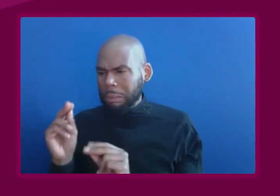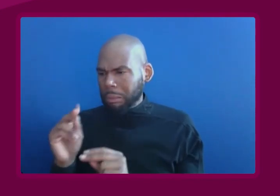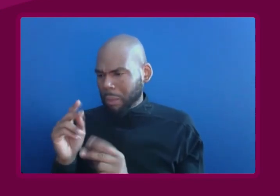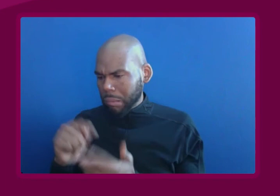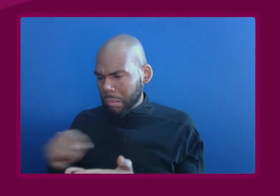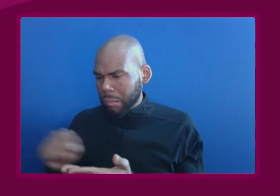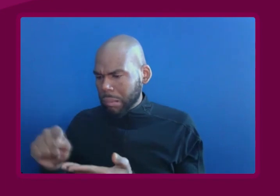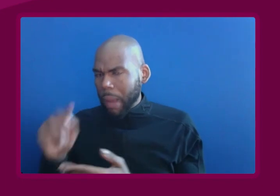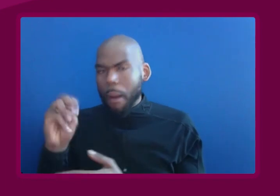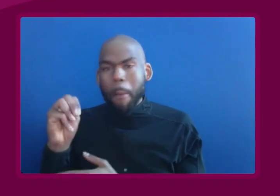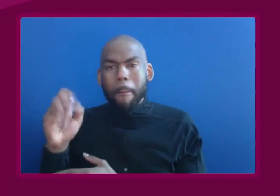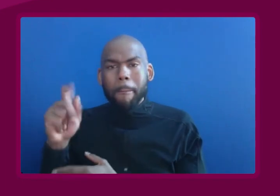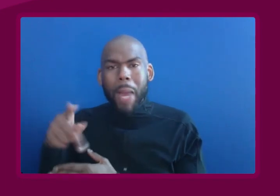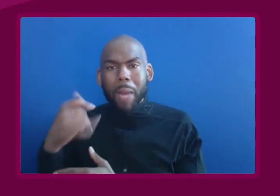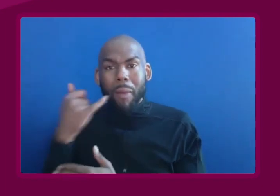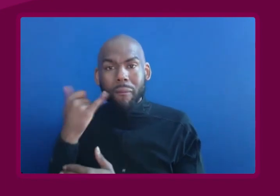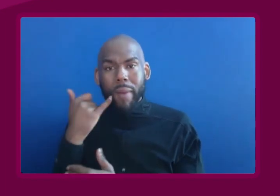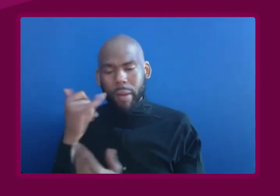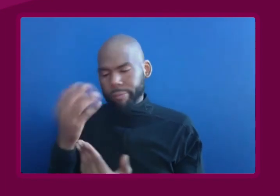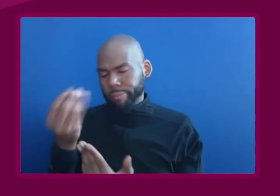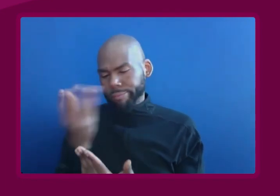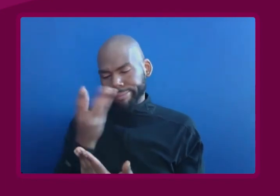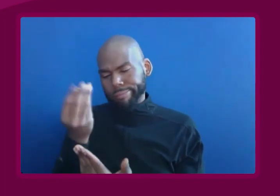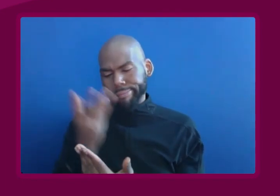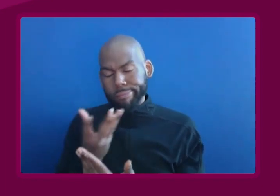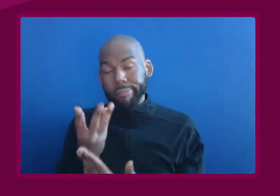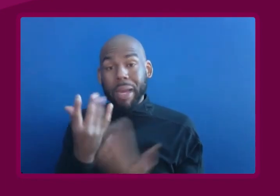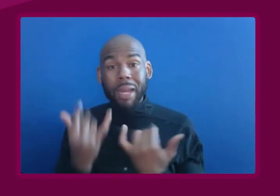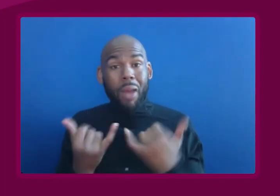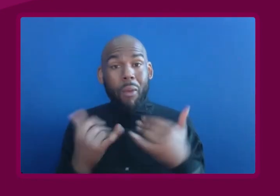Miguel Quiñones: So when we think about accessibility and digital